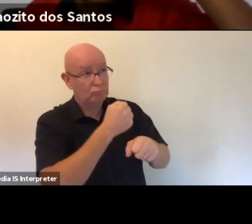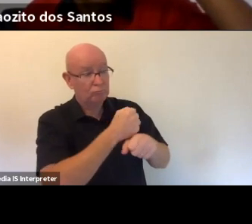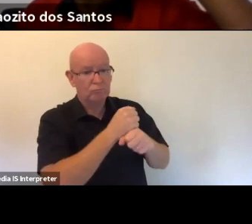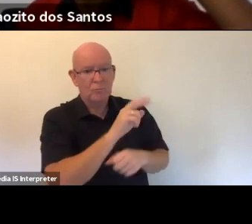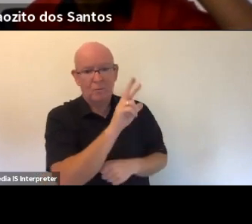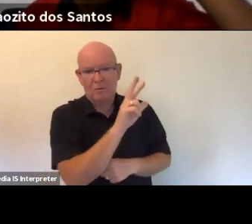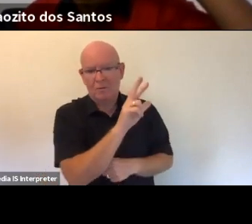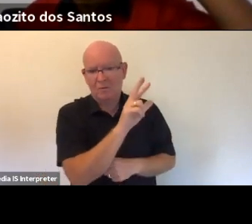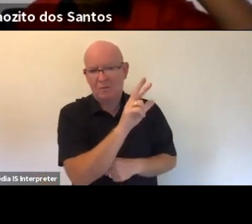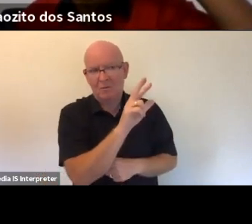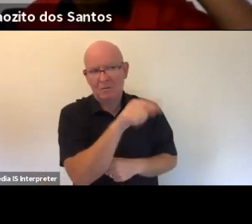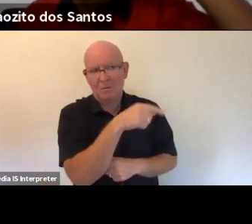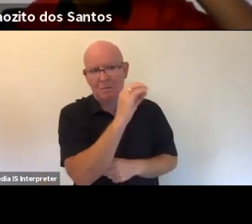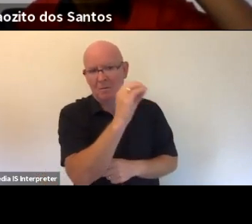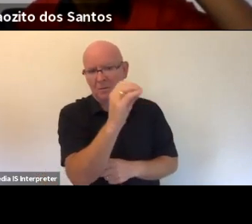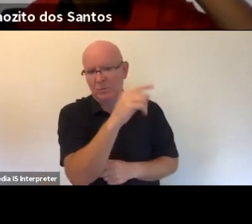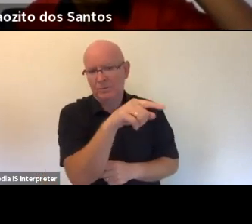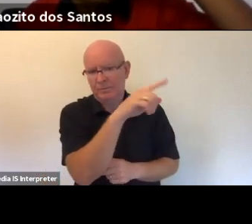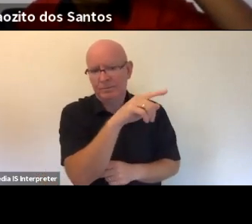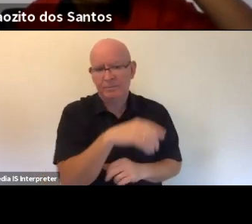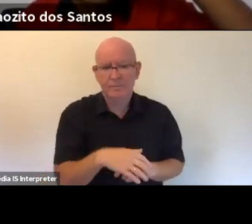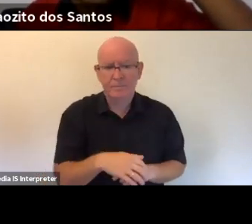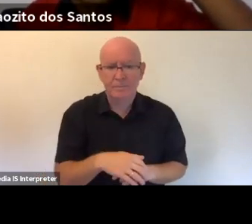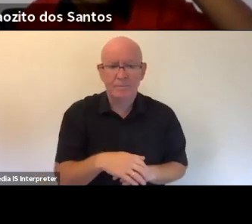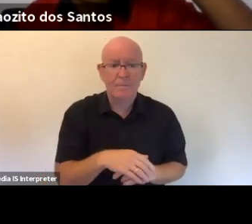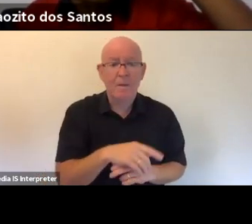So those are based on the census of 2015.